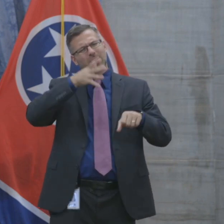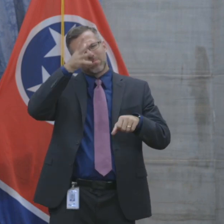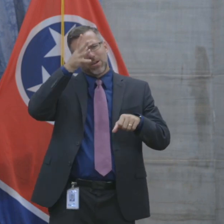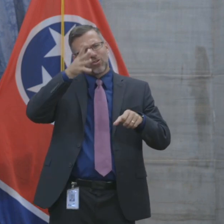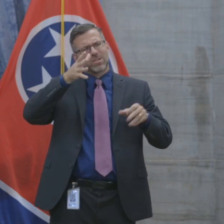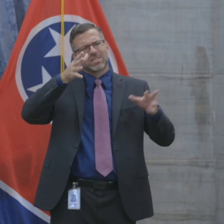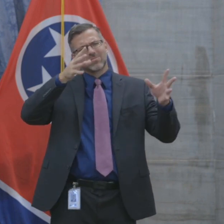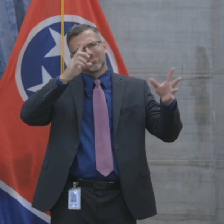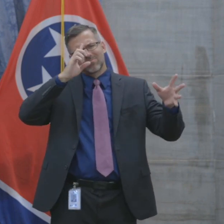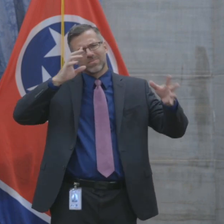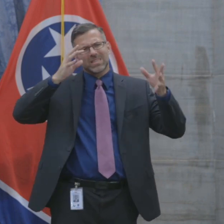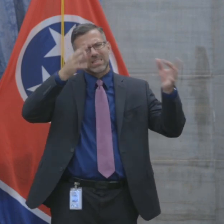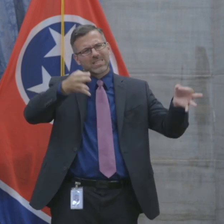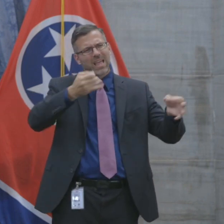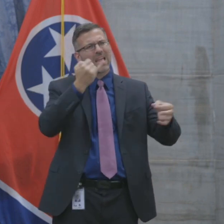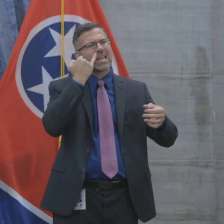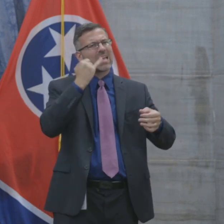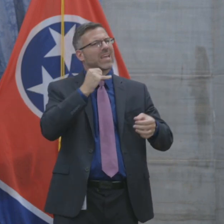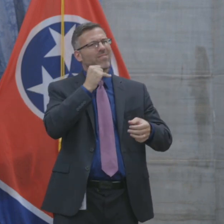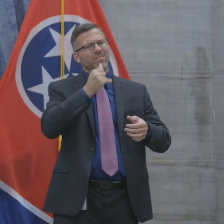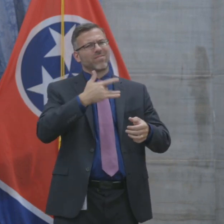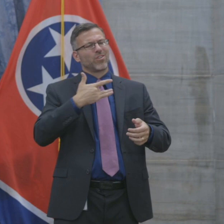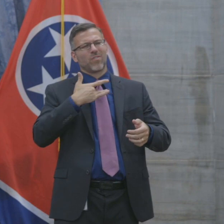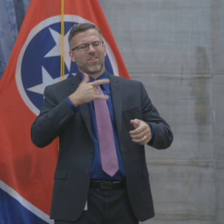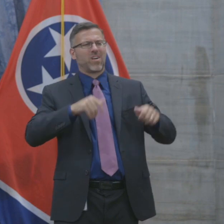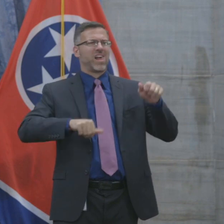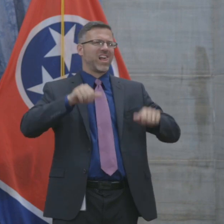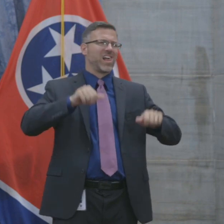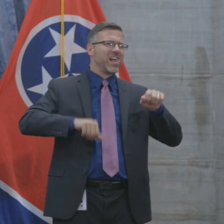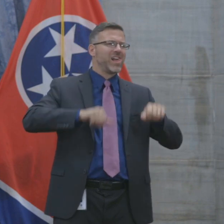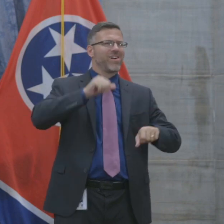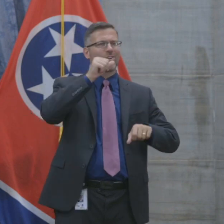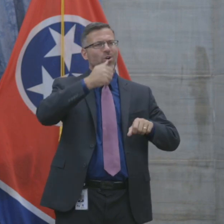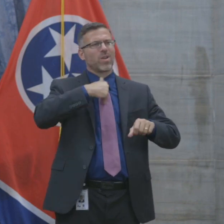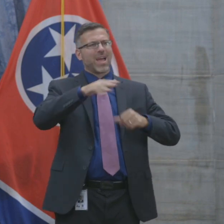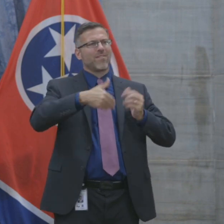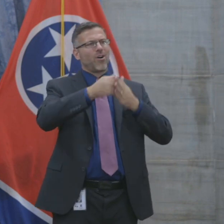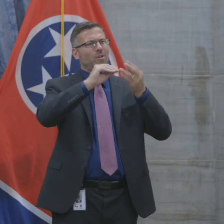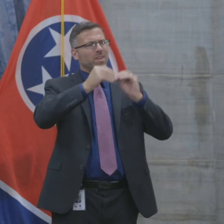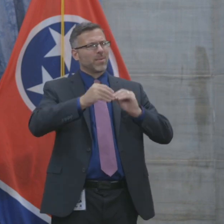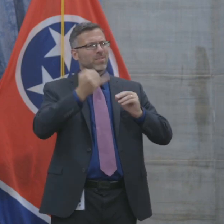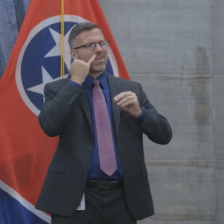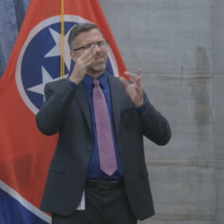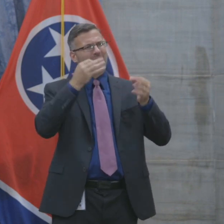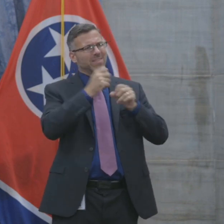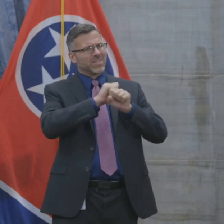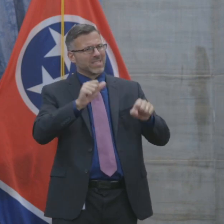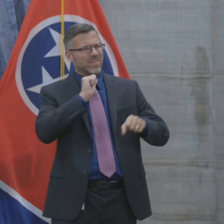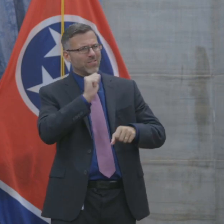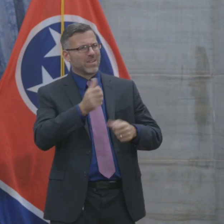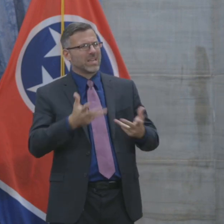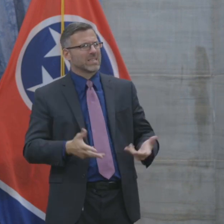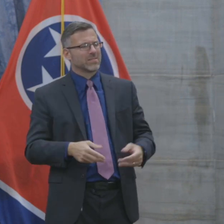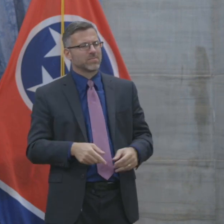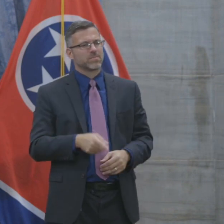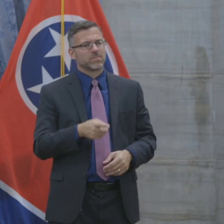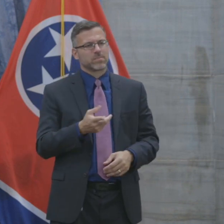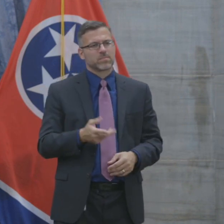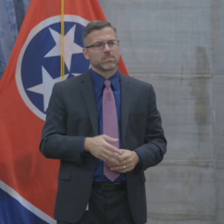Thanks. REPORTER: Hello, Governor, how are you? GOV. LEE: Fine, sir.